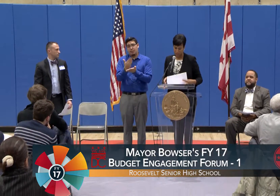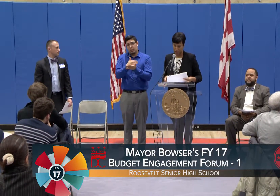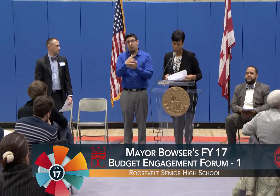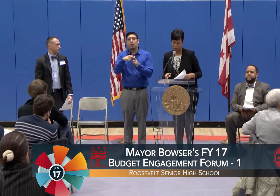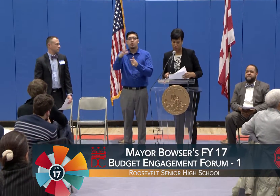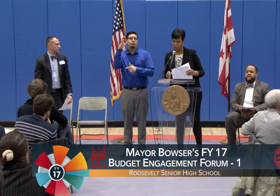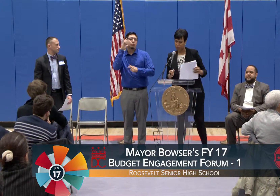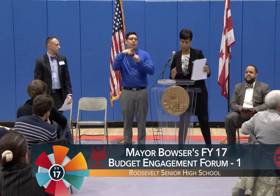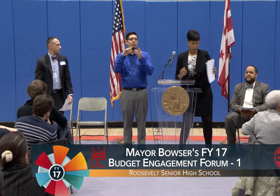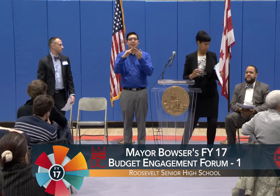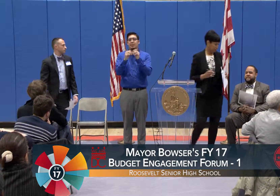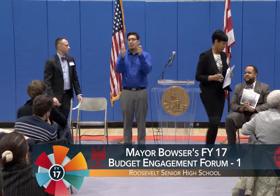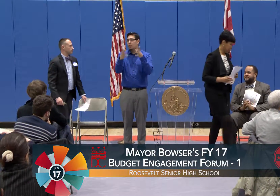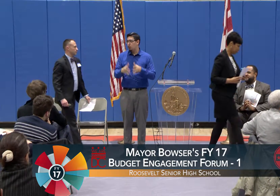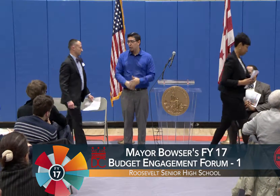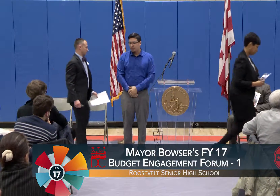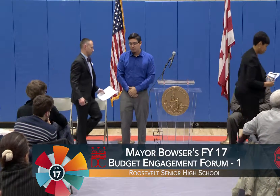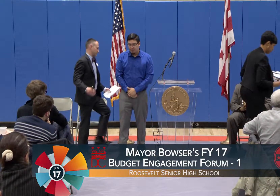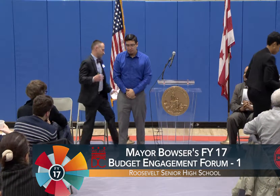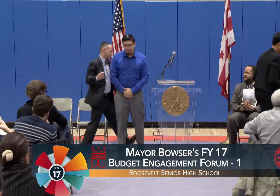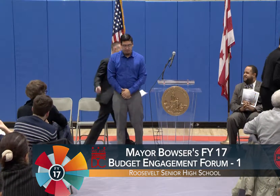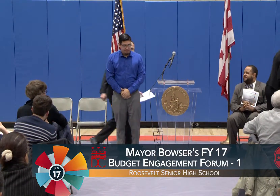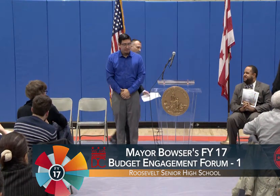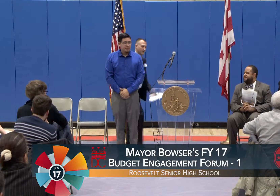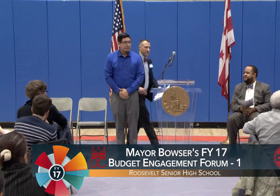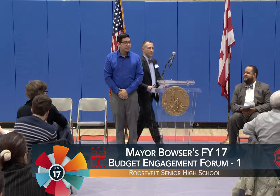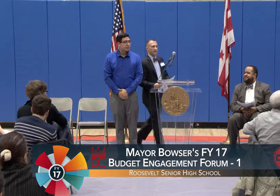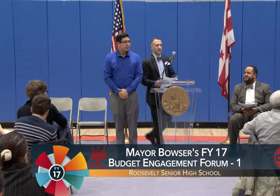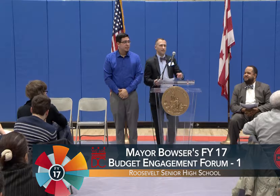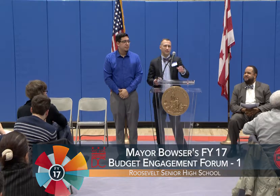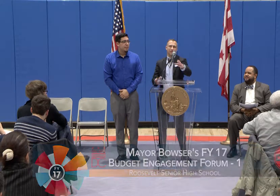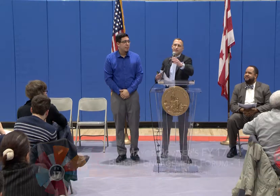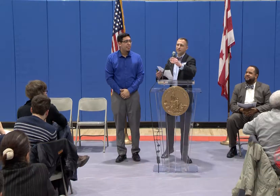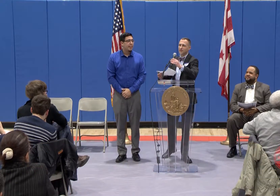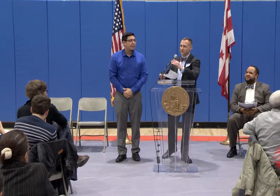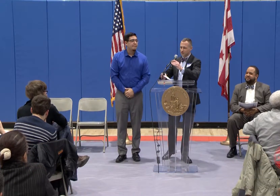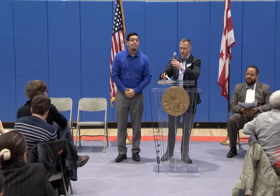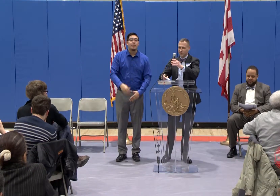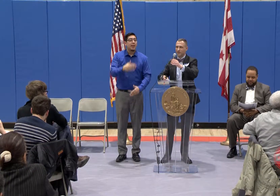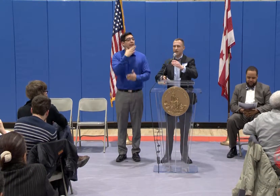ADMINISTRATOR. >> THANKS AND GOOD EVENING.